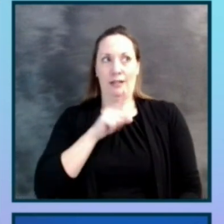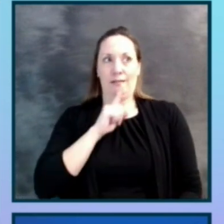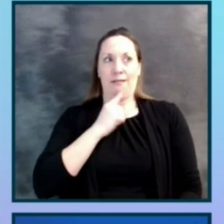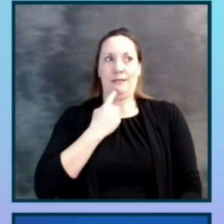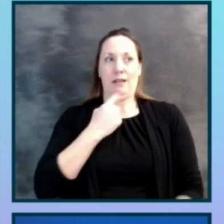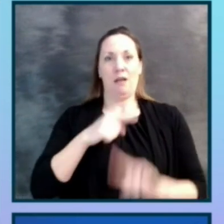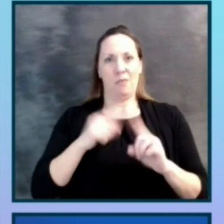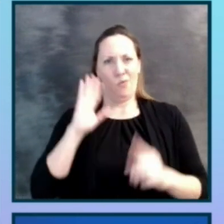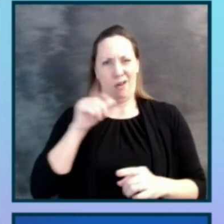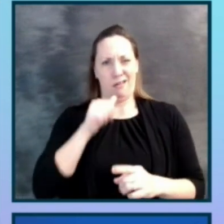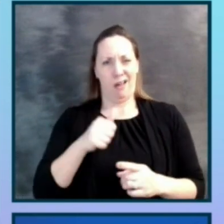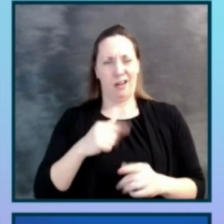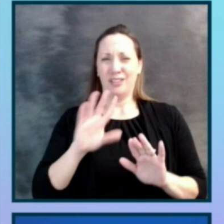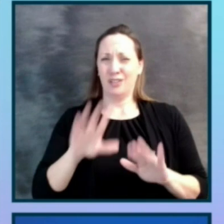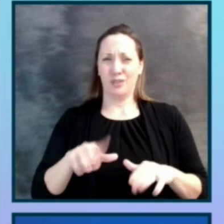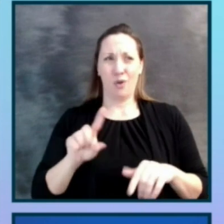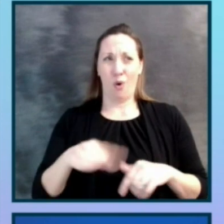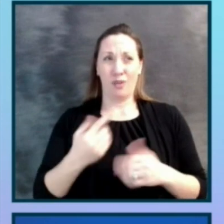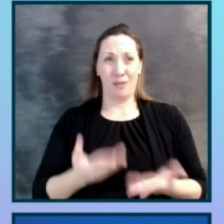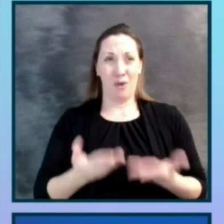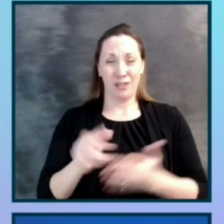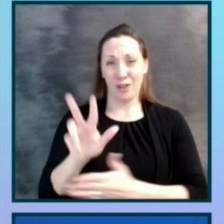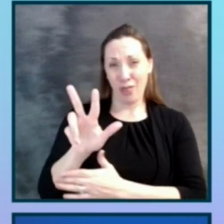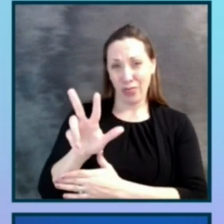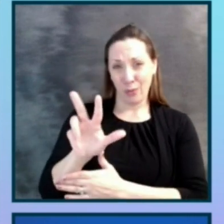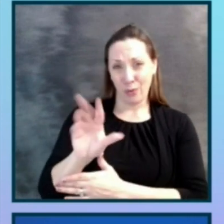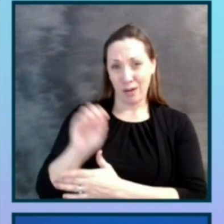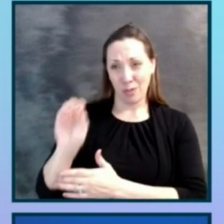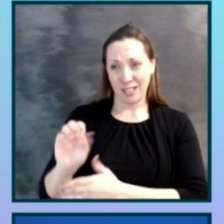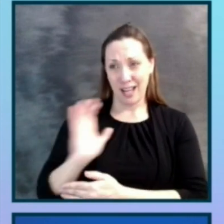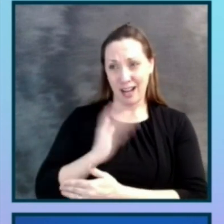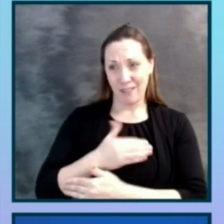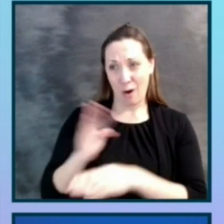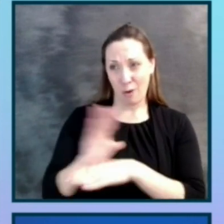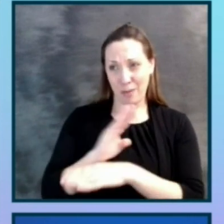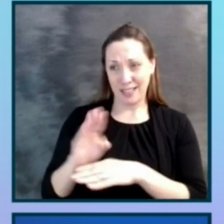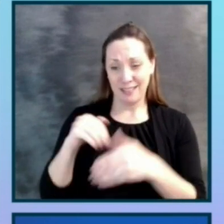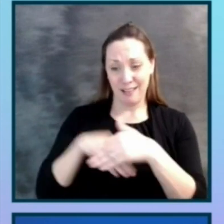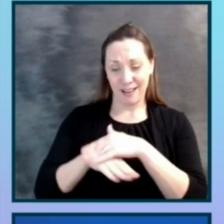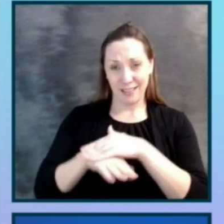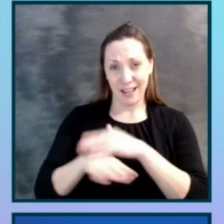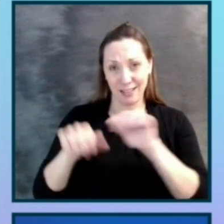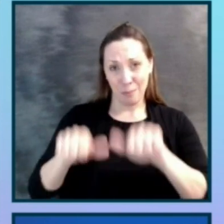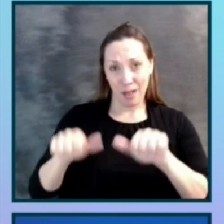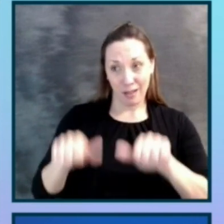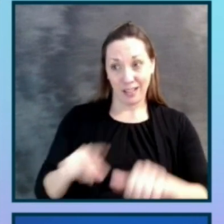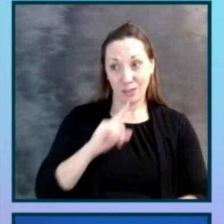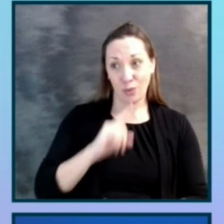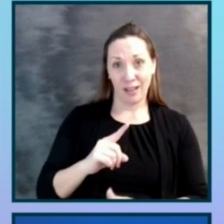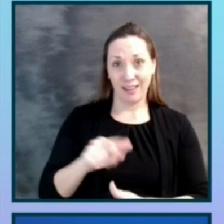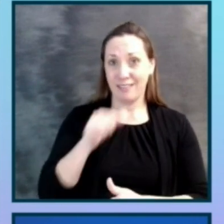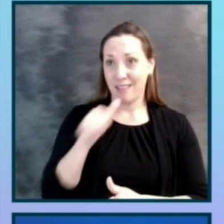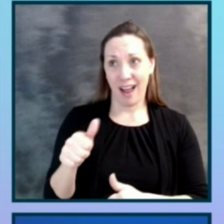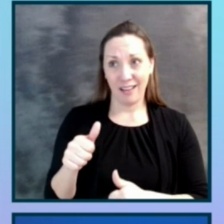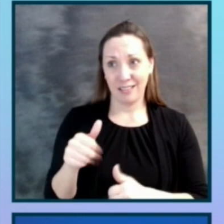It's only brought us like 3% of our business. Accessibility is really not in that much demand.